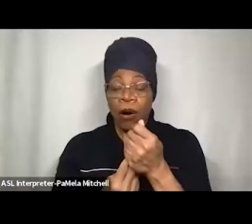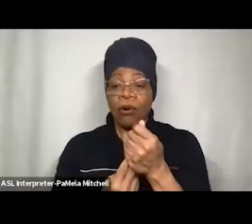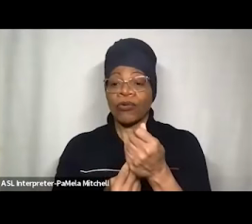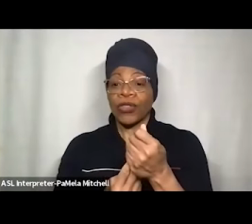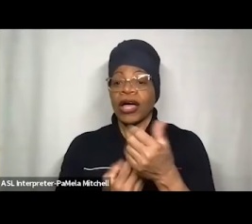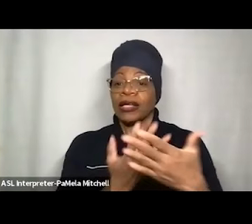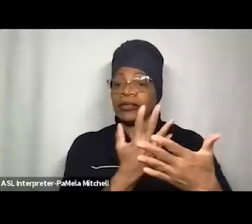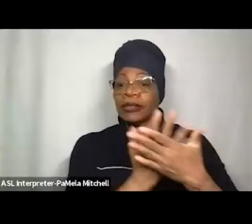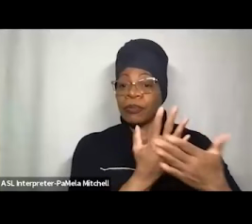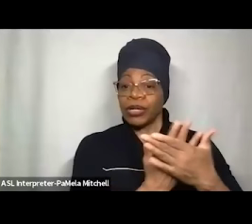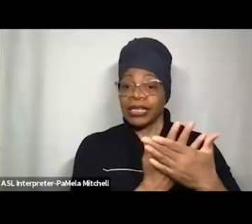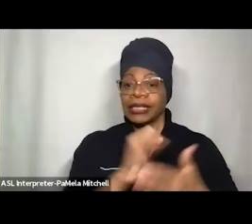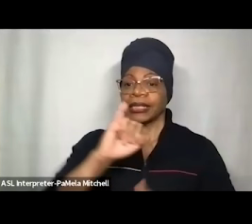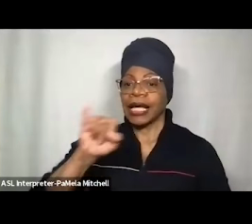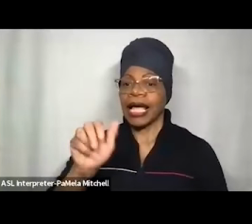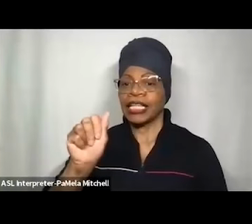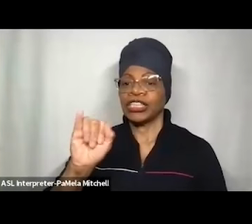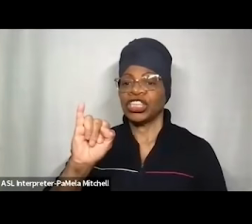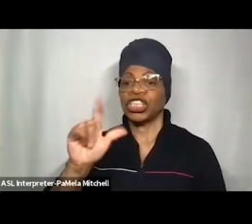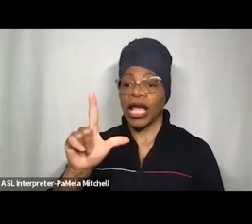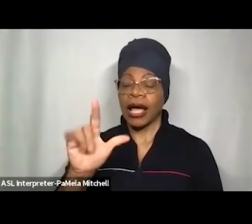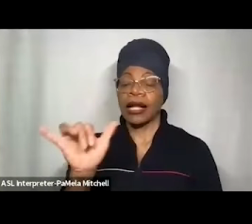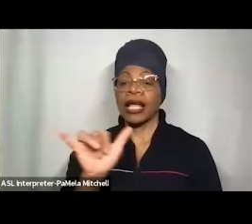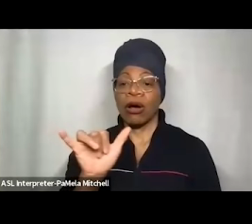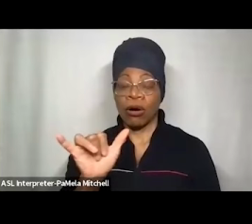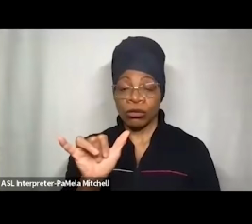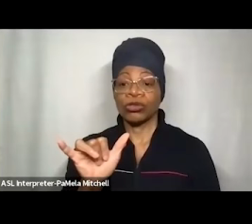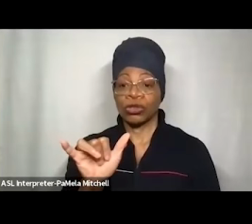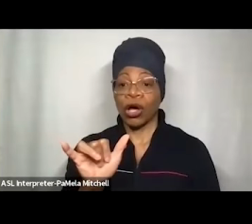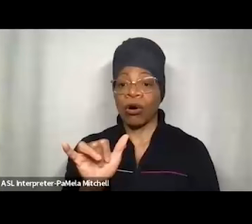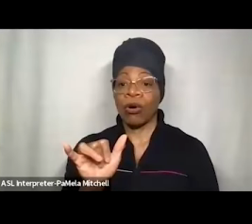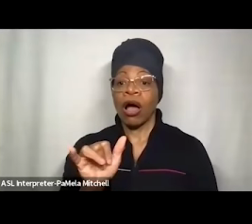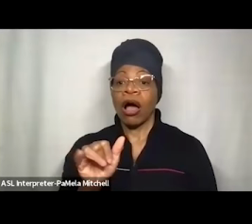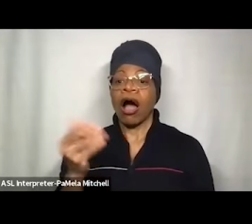and then certainly at the point of reentry. And that could be during reentry planning,